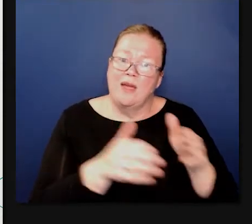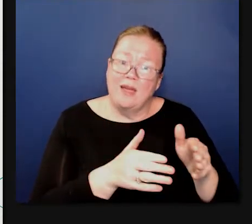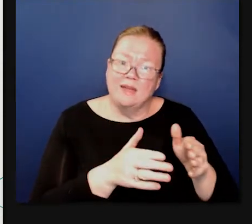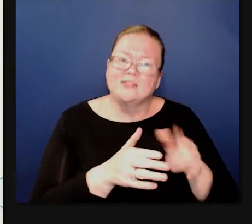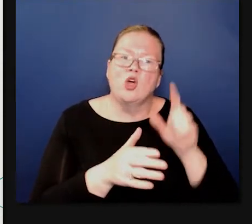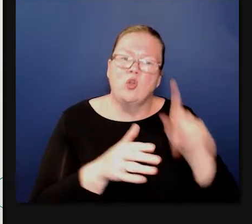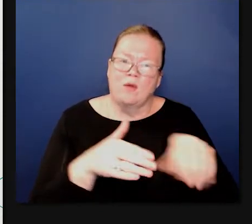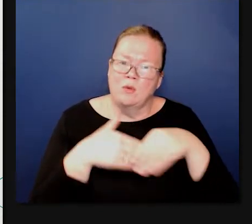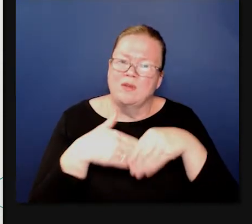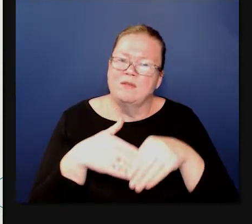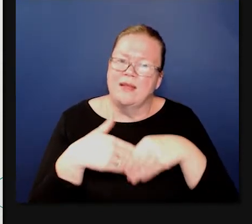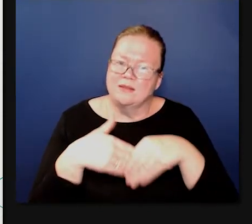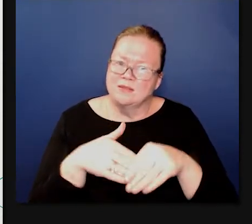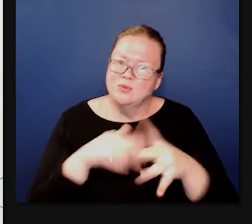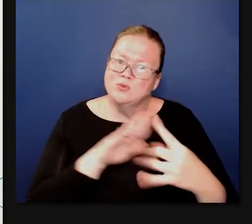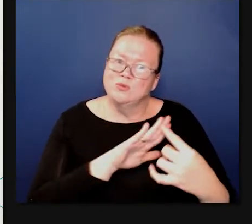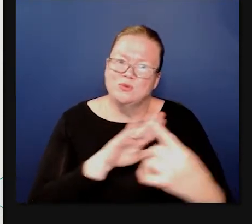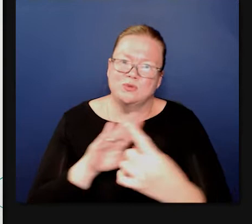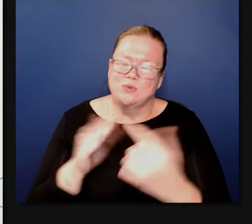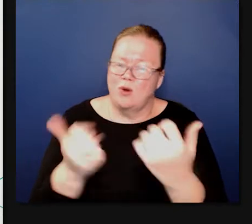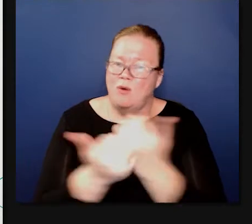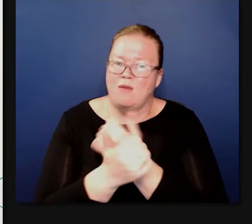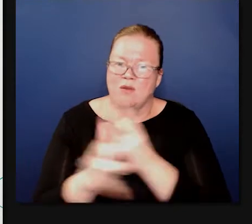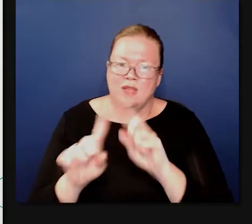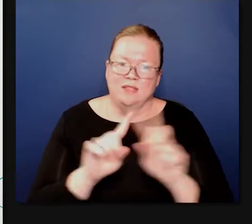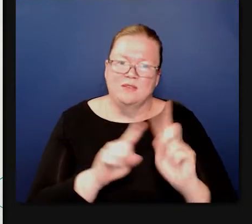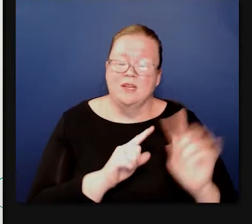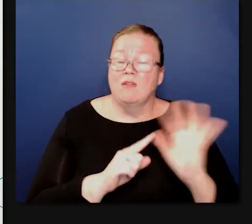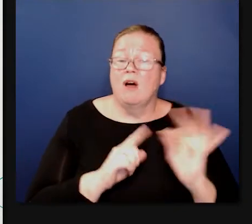and you need that flexibility to present all these different options.